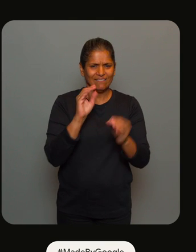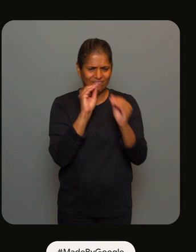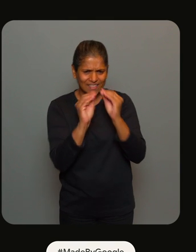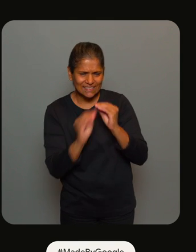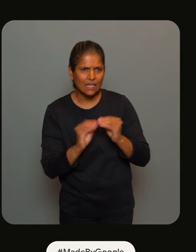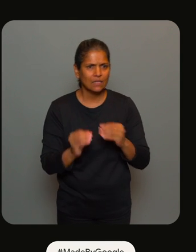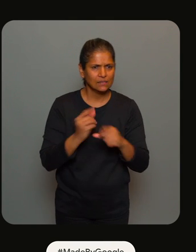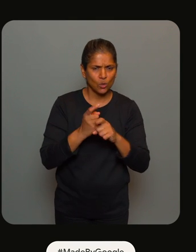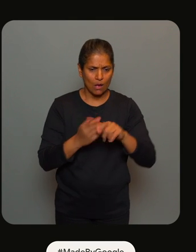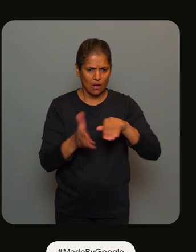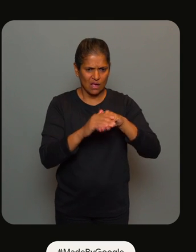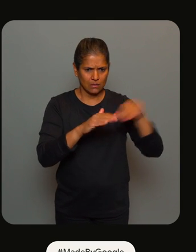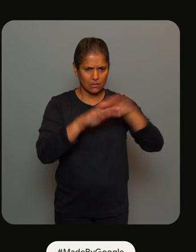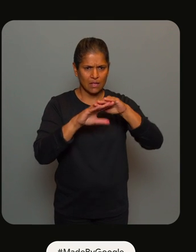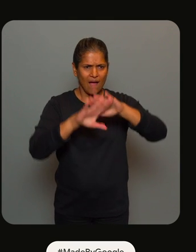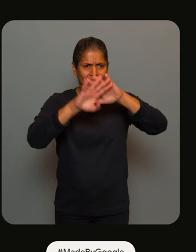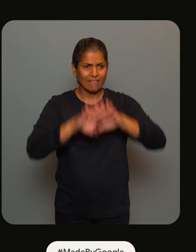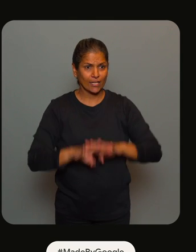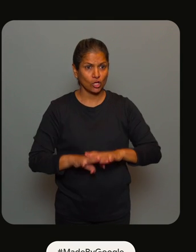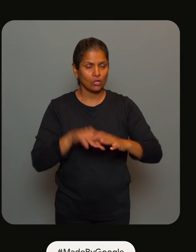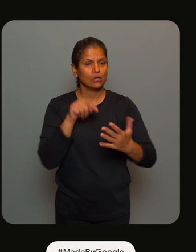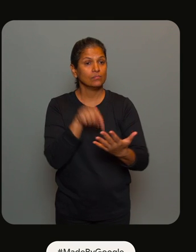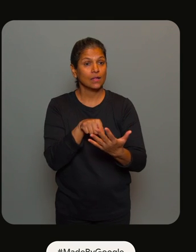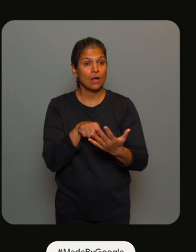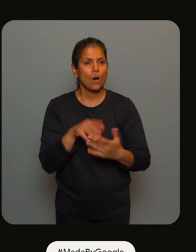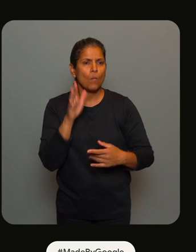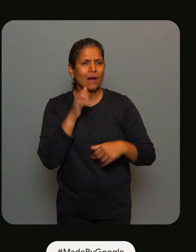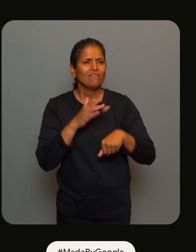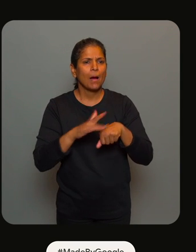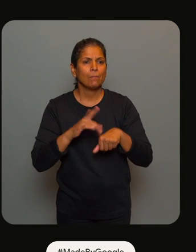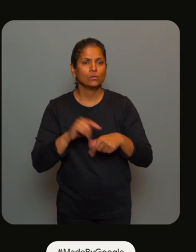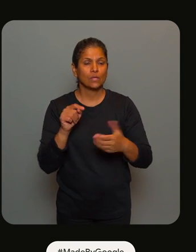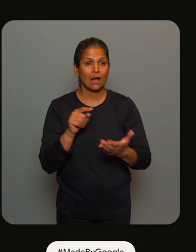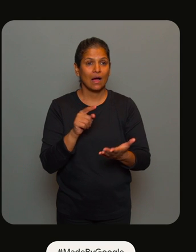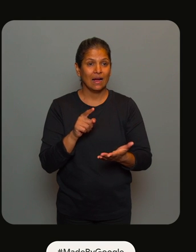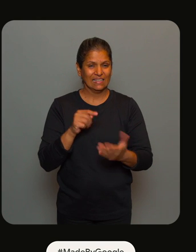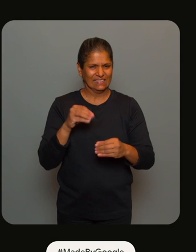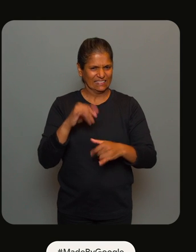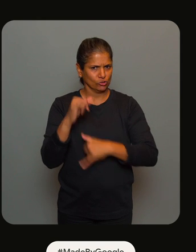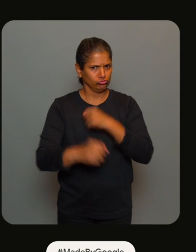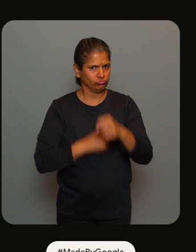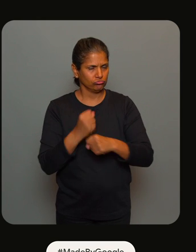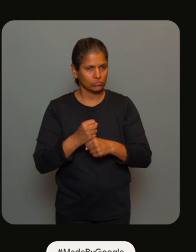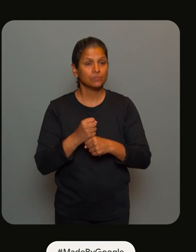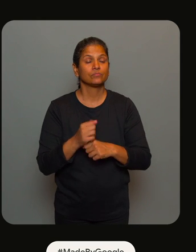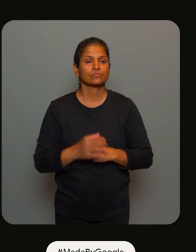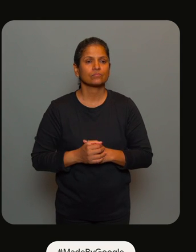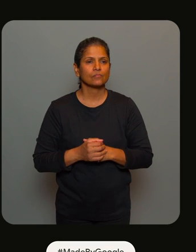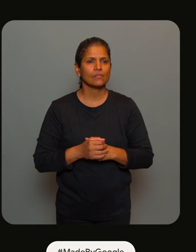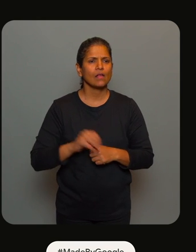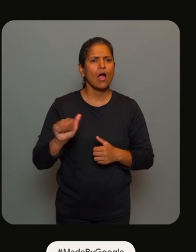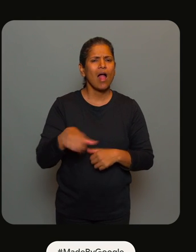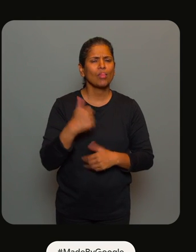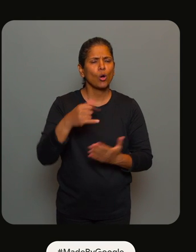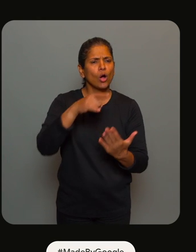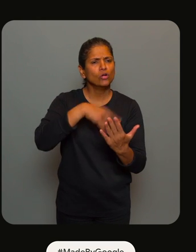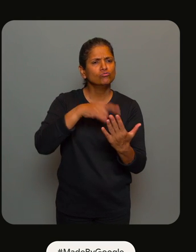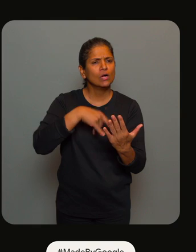This new experience will be available first on Pixel devices later this year, and other Android phones soon after.